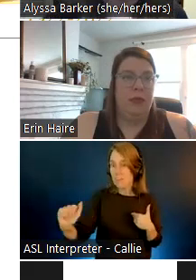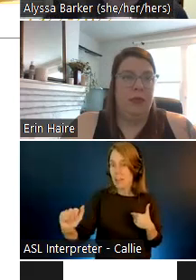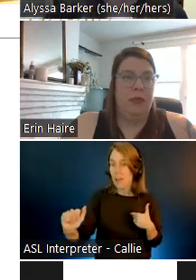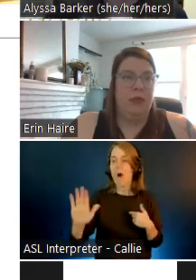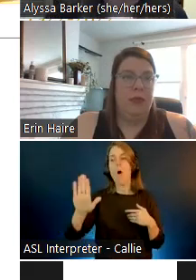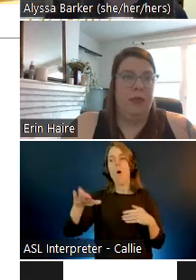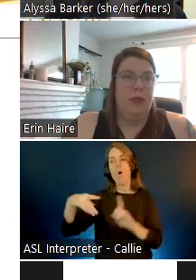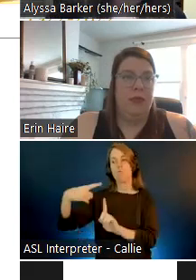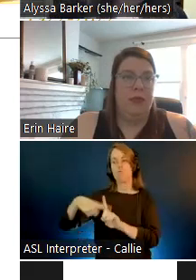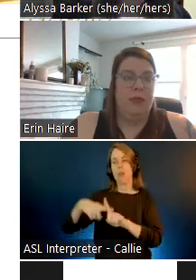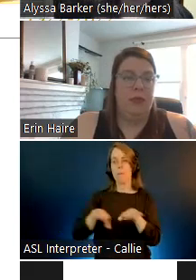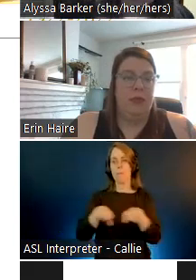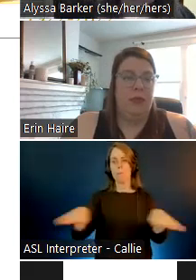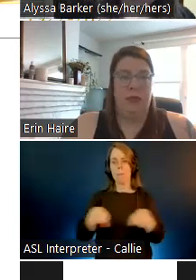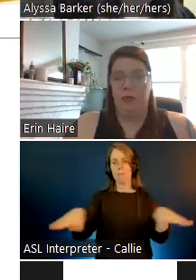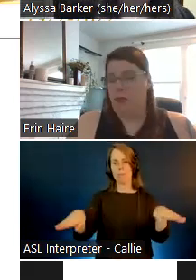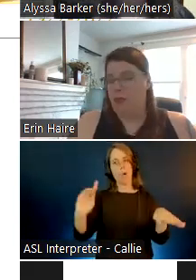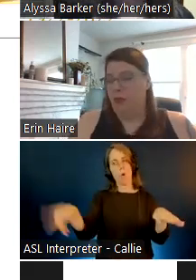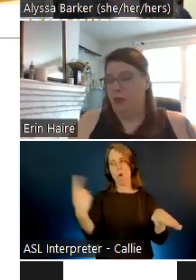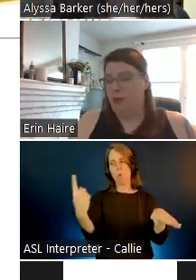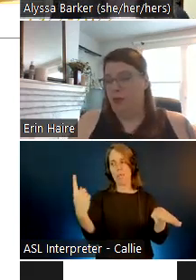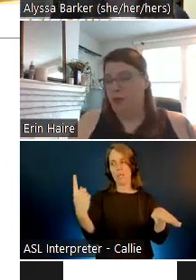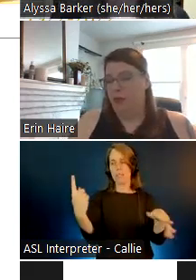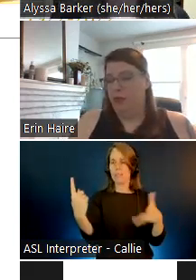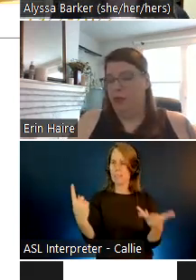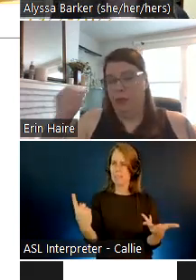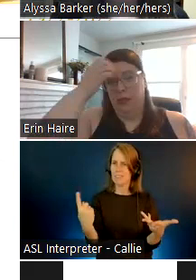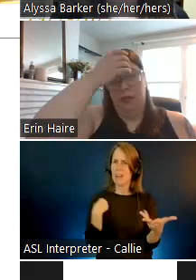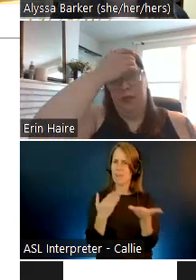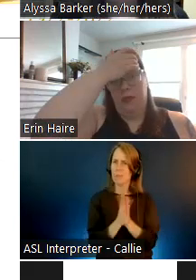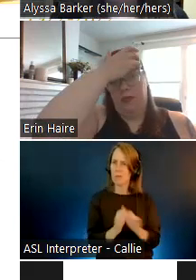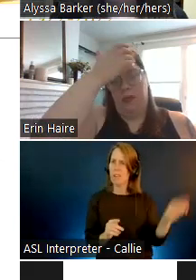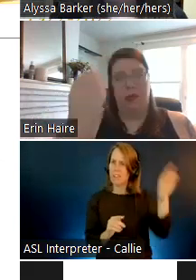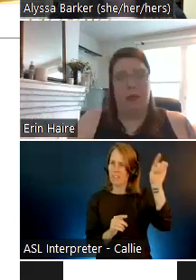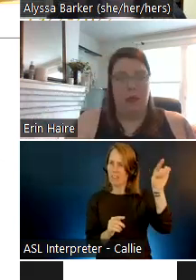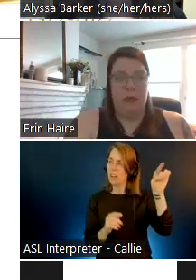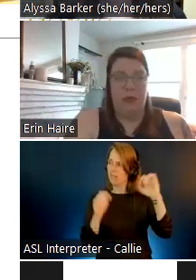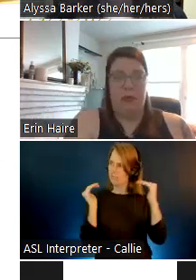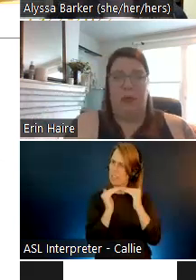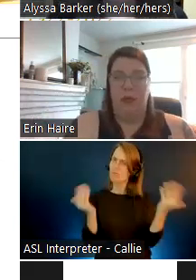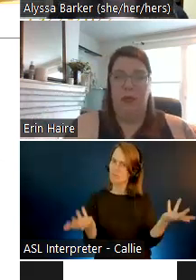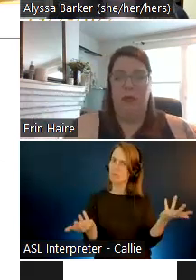some other things sexual harassment is included as a prohibited act along with that coercing